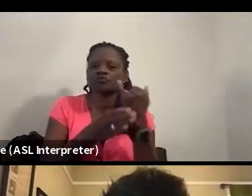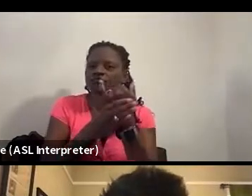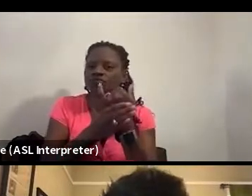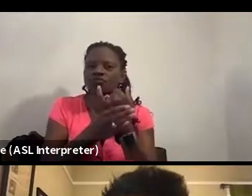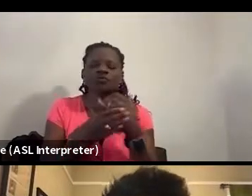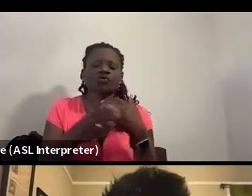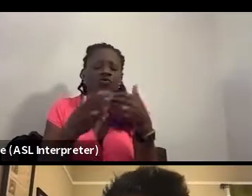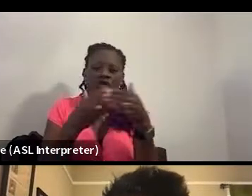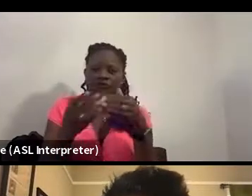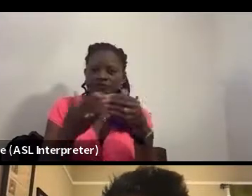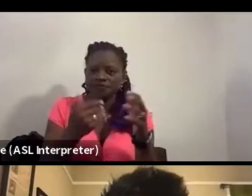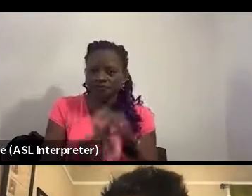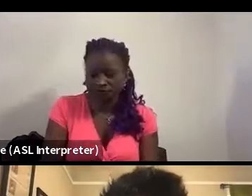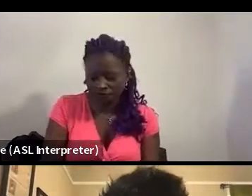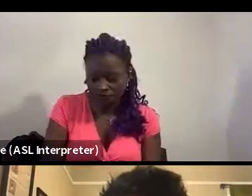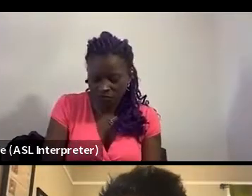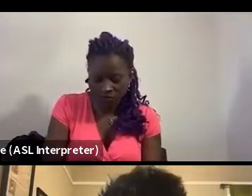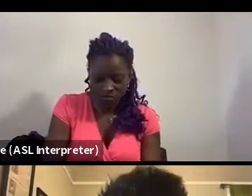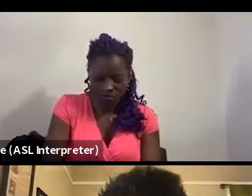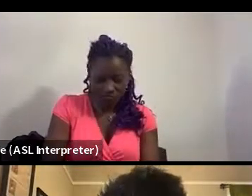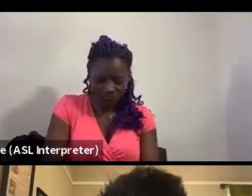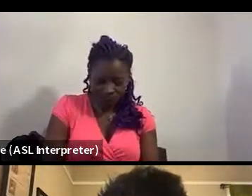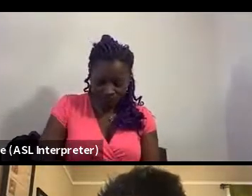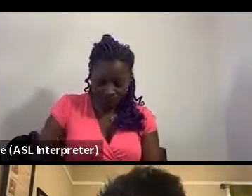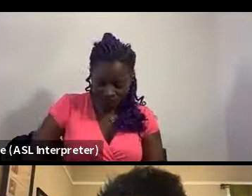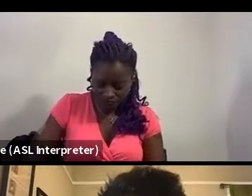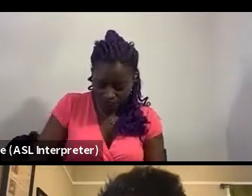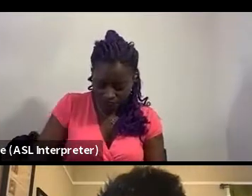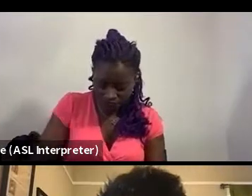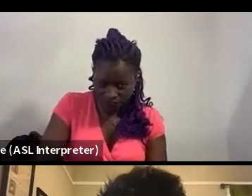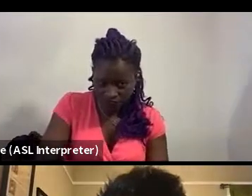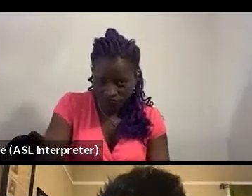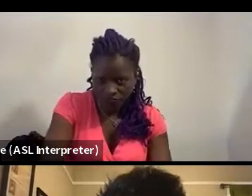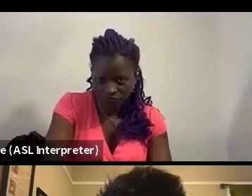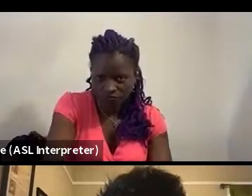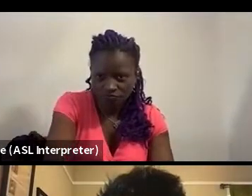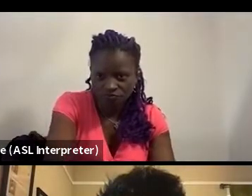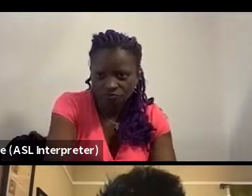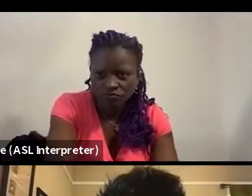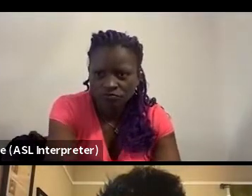And then I just want to highlight that this actually isn't necessarily a bad thing.